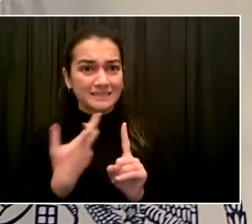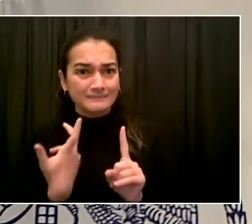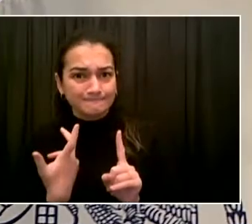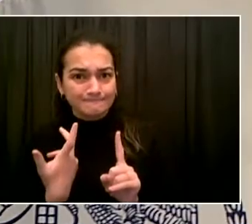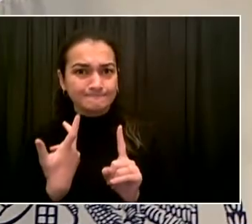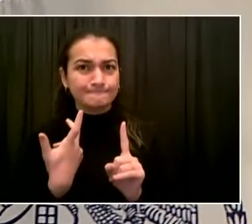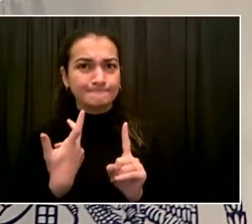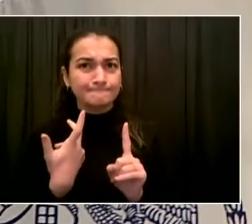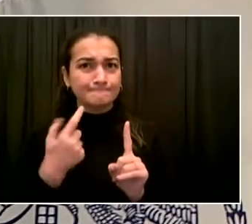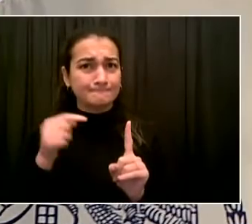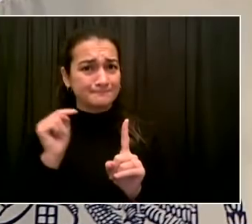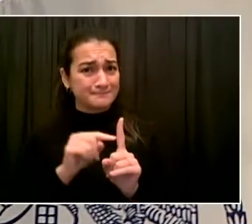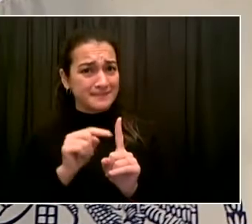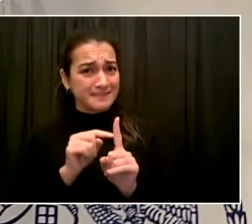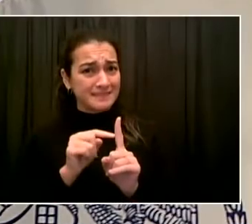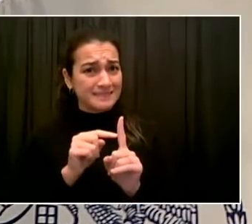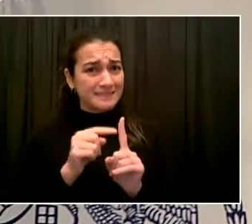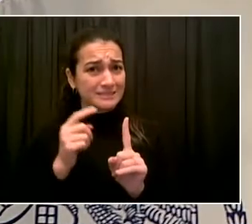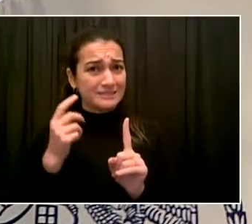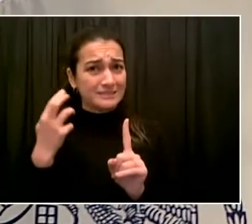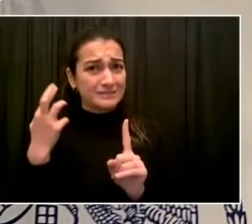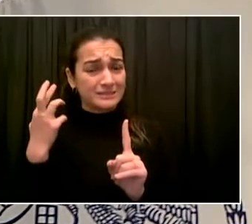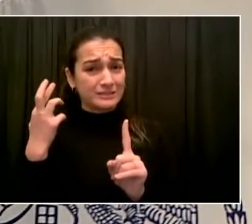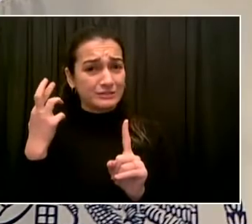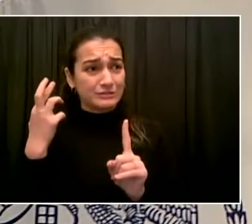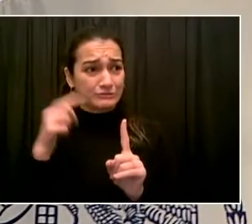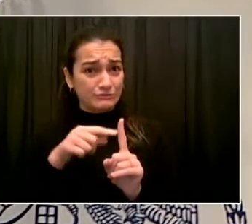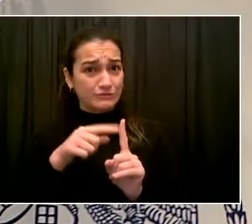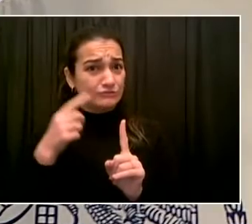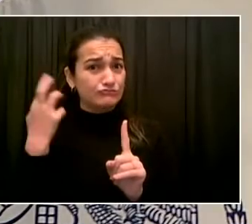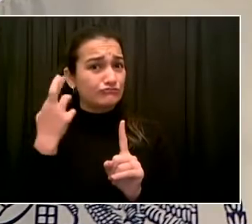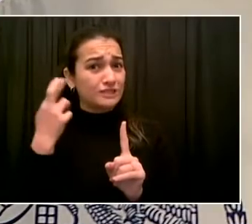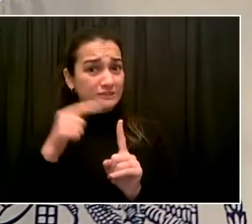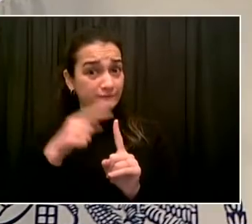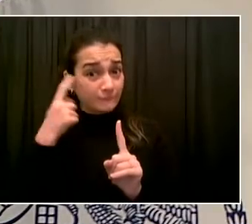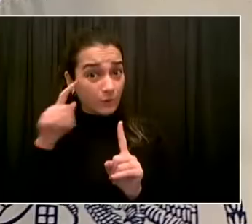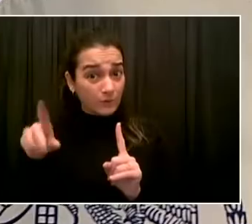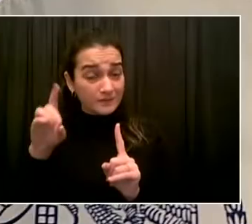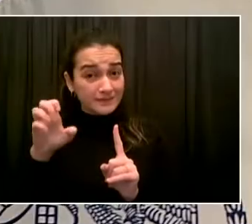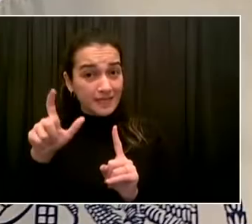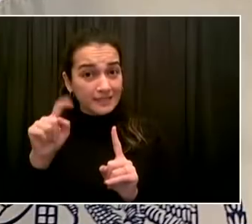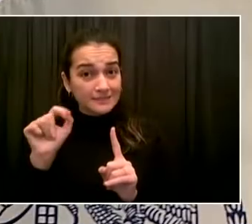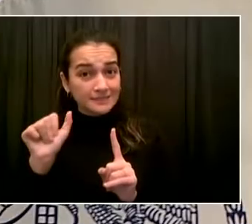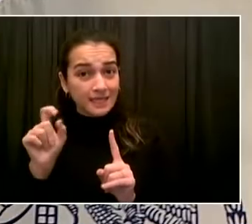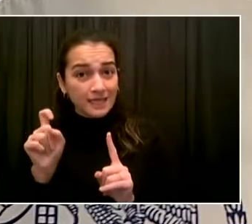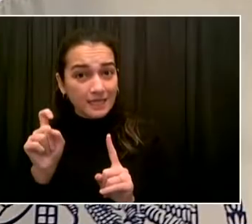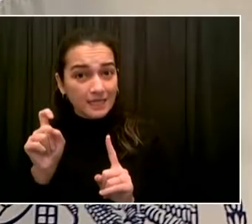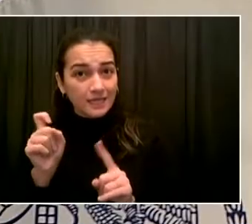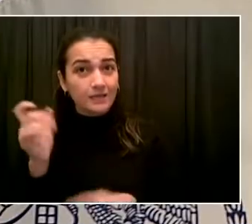PARTICULARLY NOTING THAT THE INDICATORS ARE RISING. YOU DID ALSO